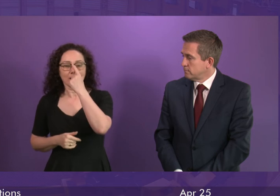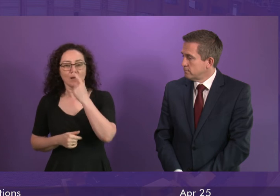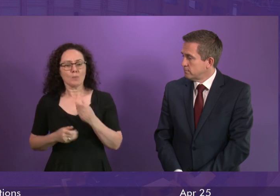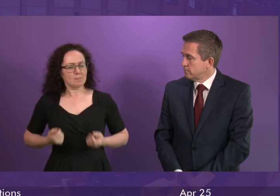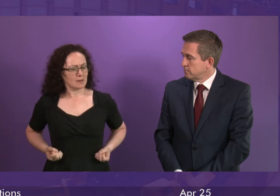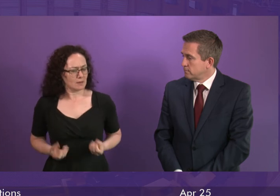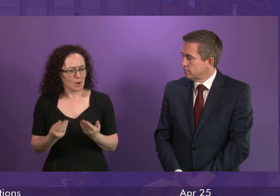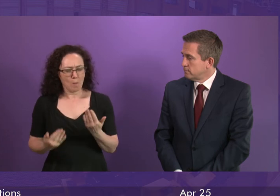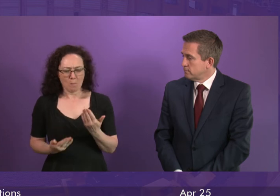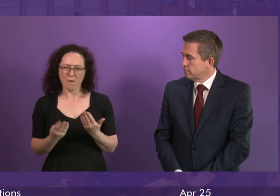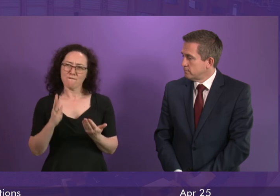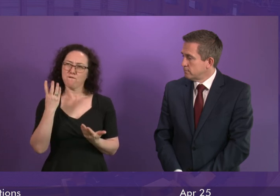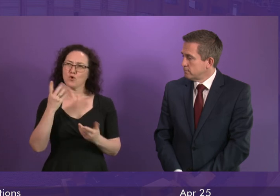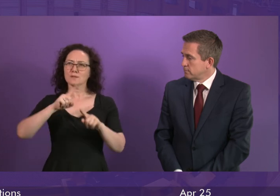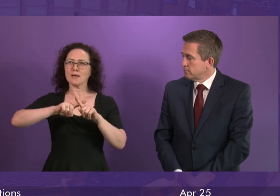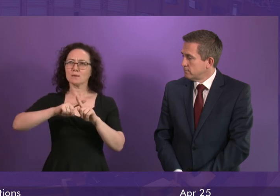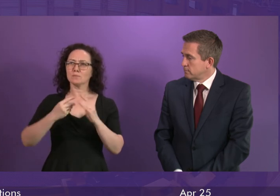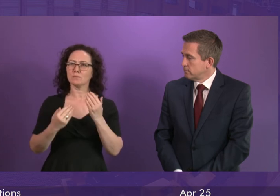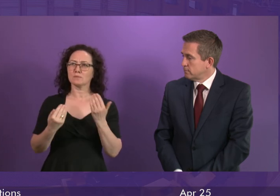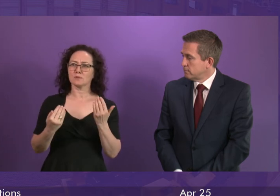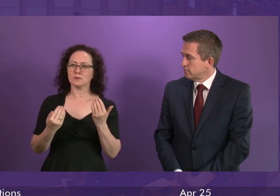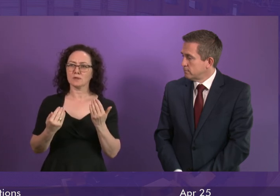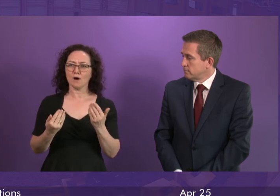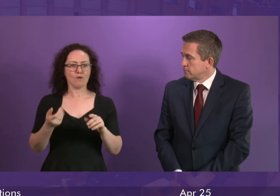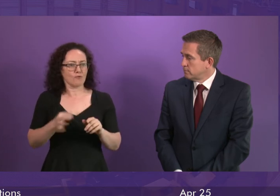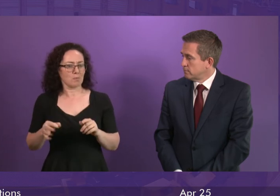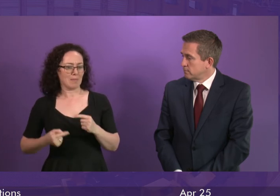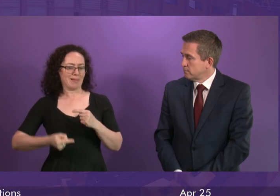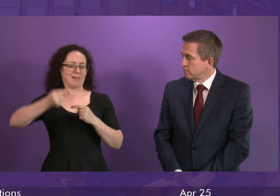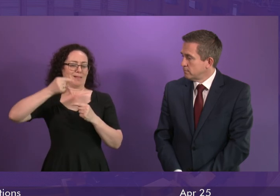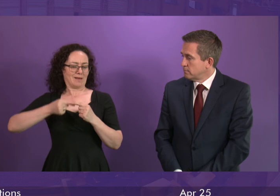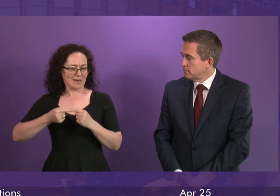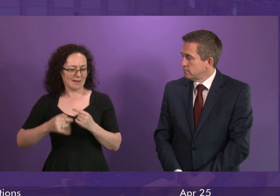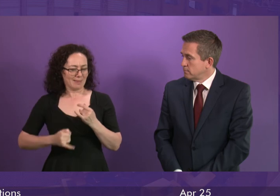four times the amount of money that was paid out under the previous system controlled by